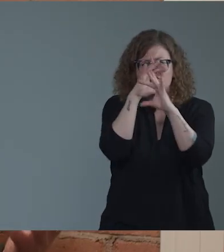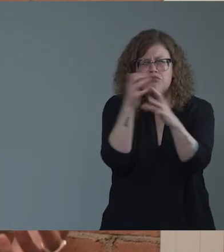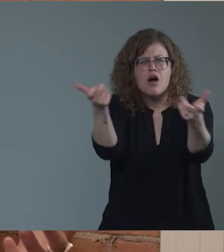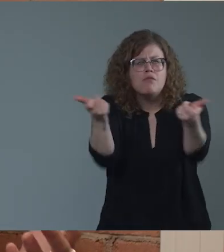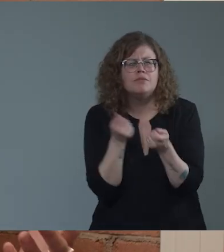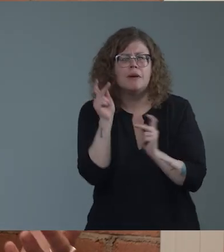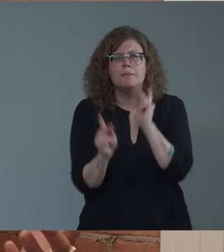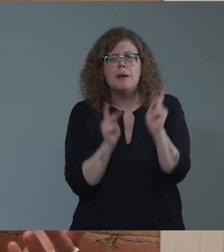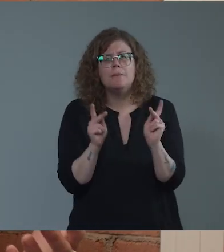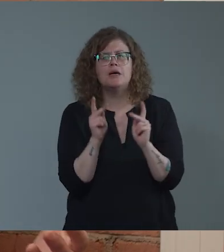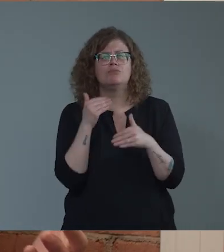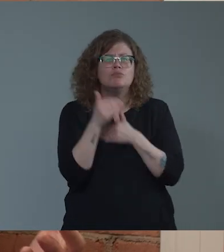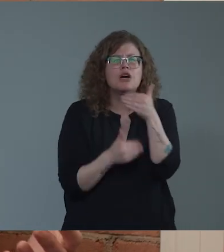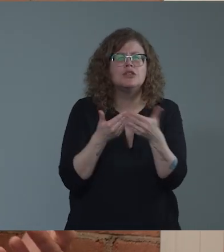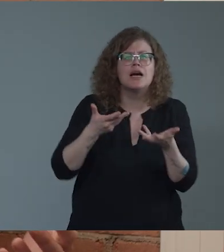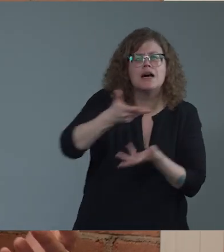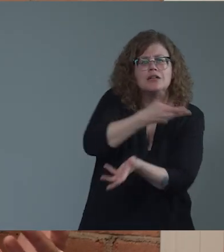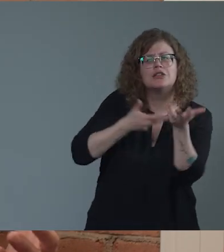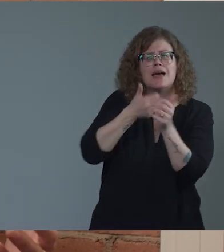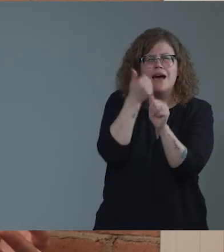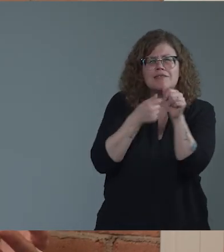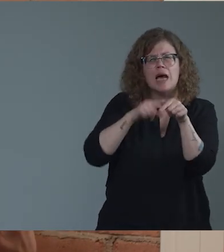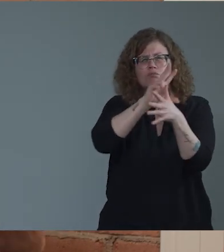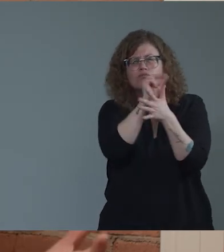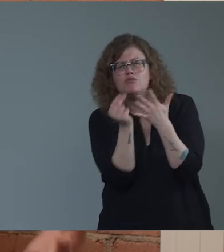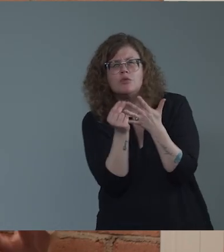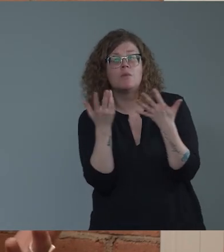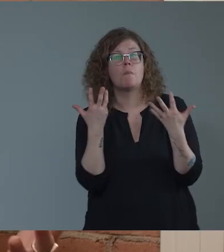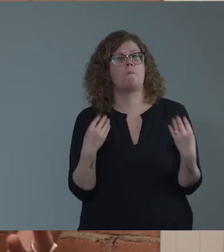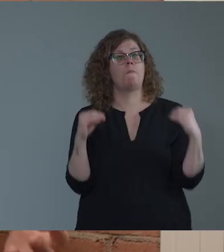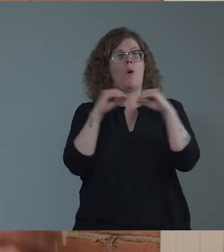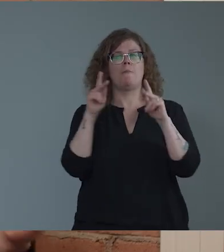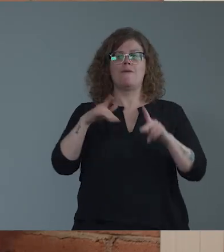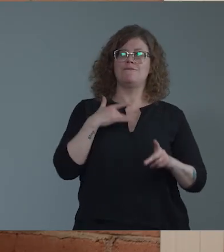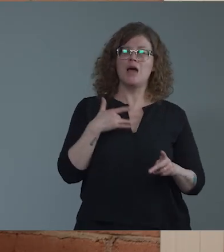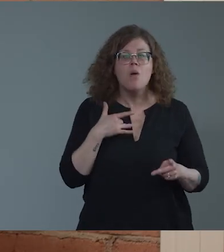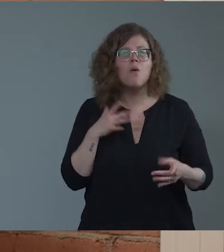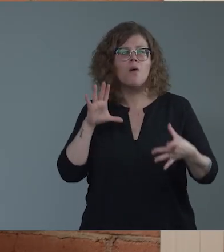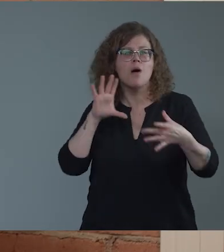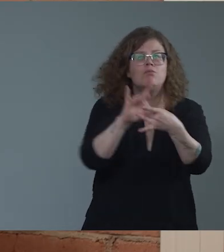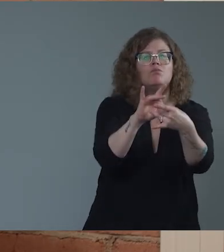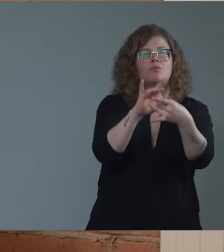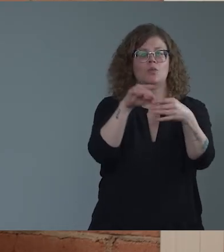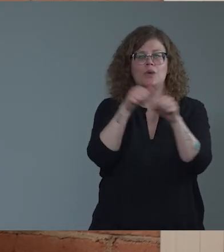there are ways to encourage contribution from your community, engage your community and bring them into the public art process.